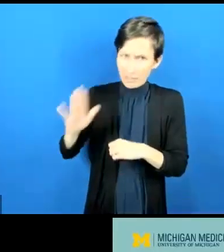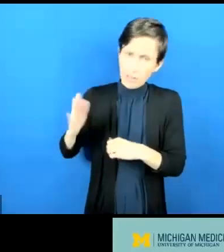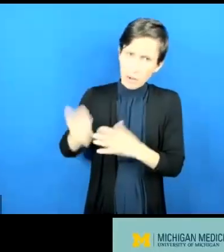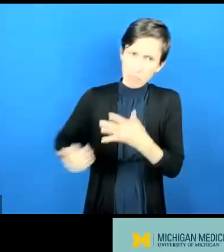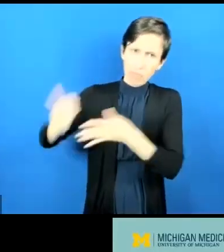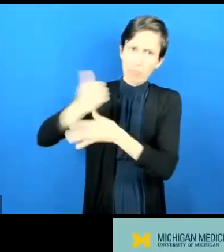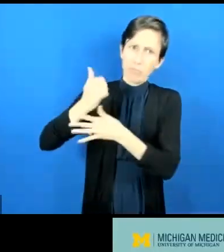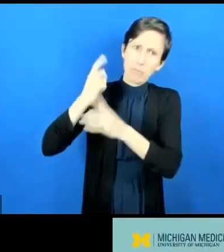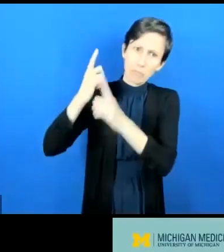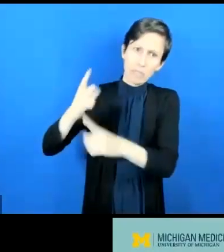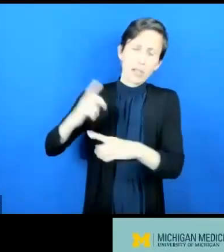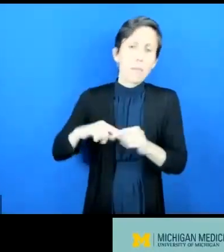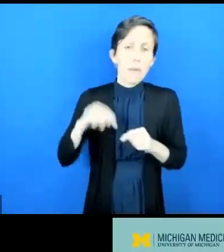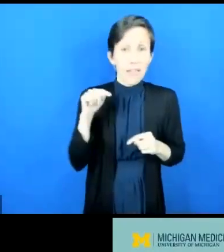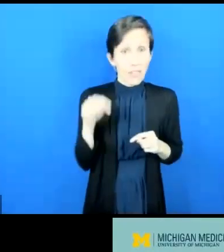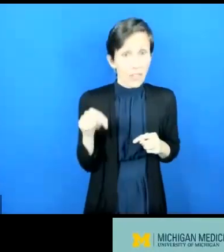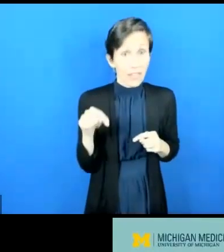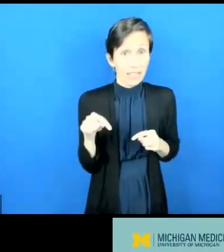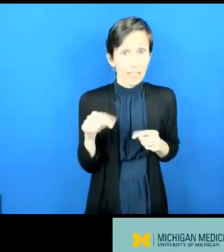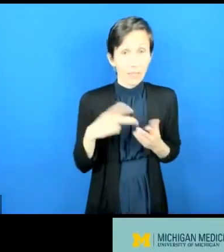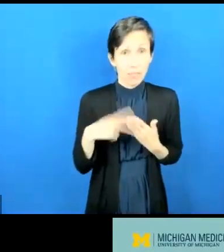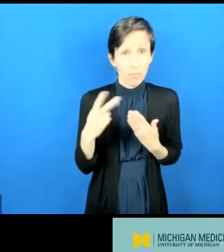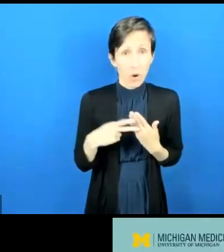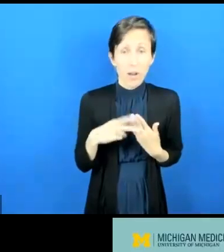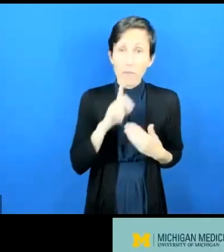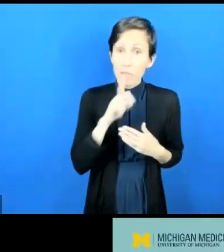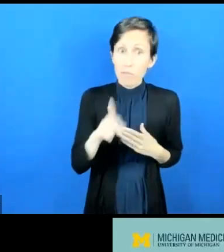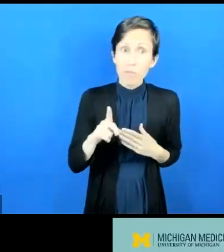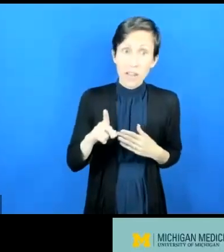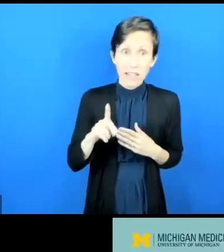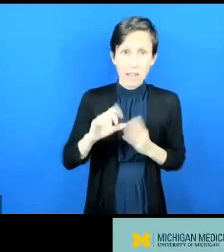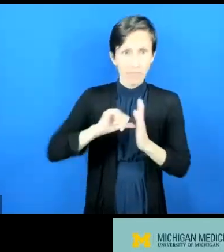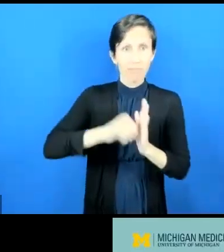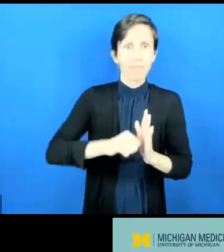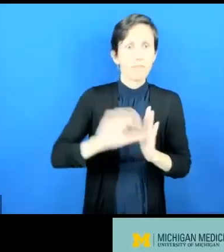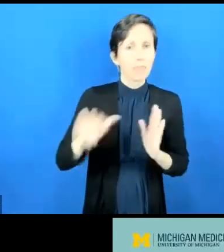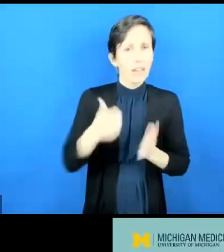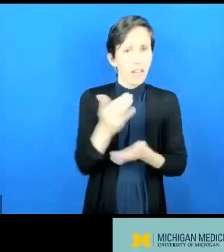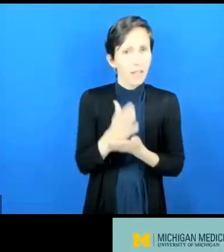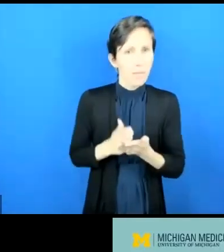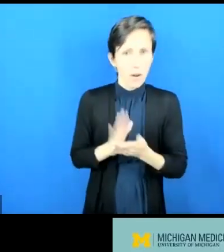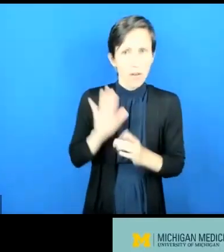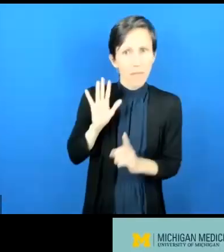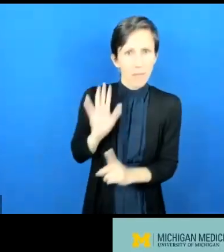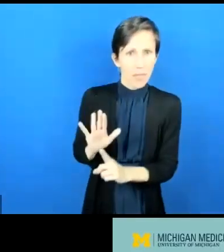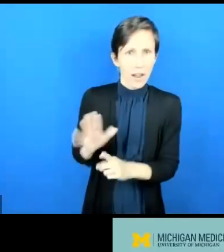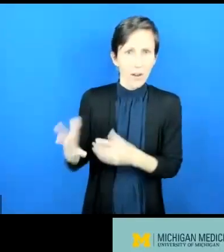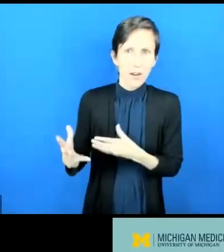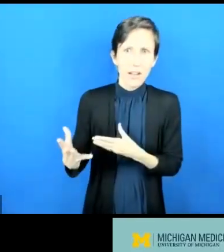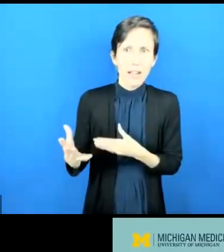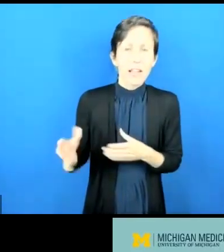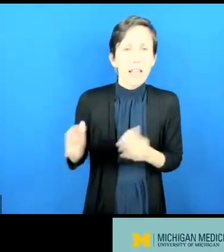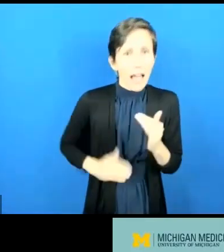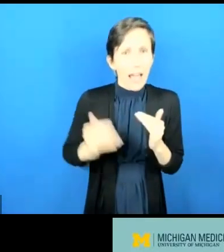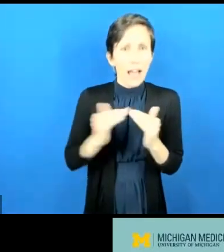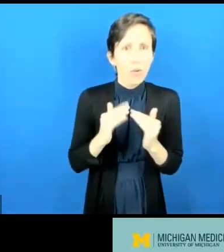But this, this program really showcase another aspect of their inclu equity and inclusion efforts.